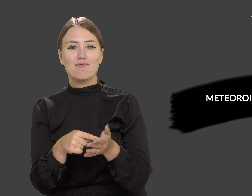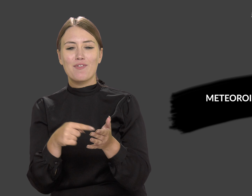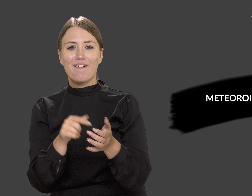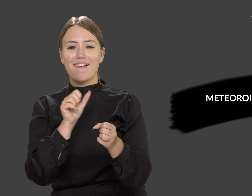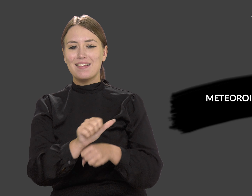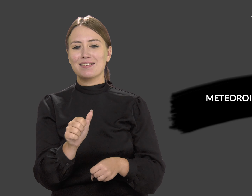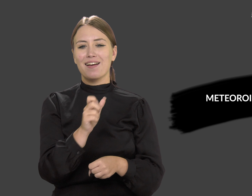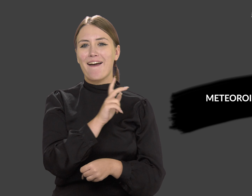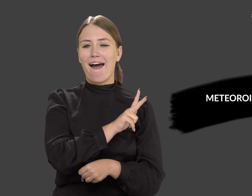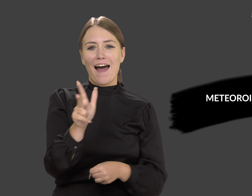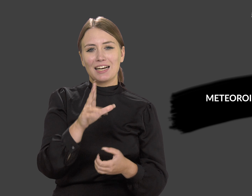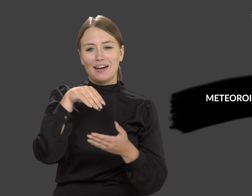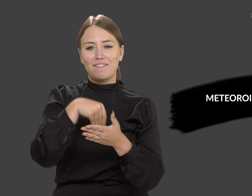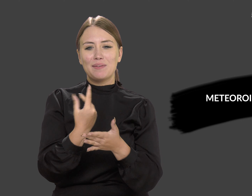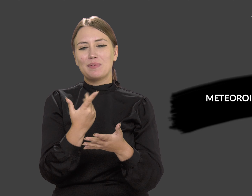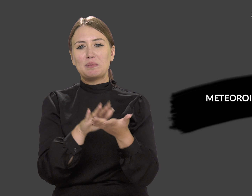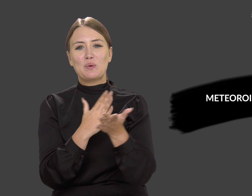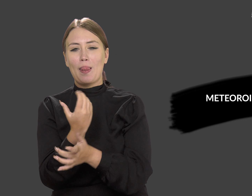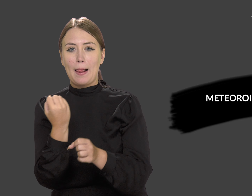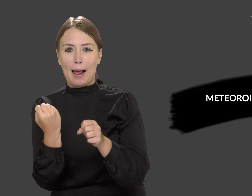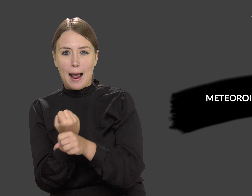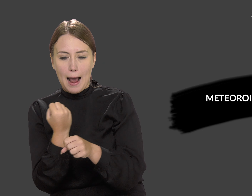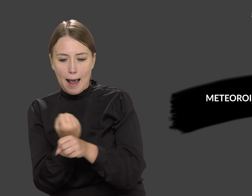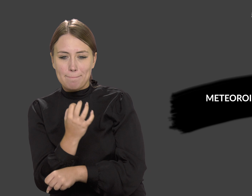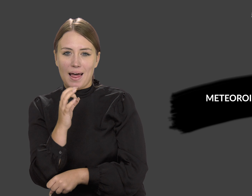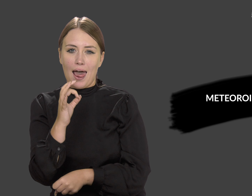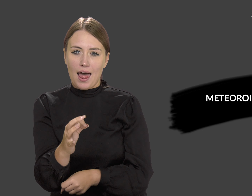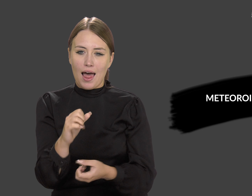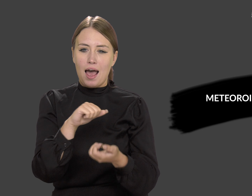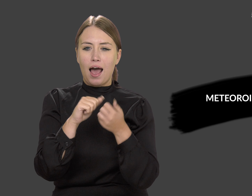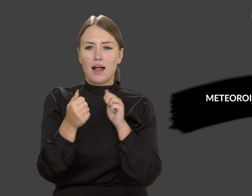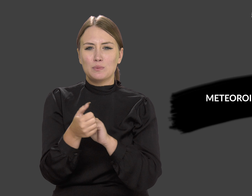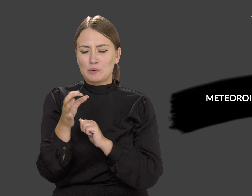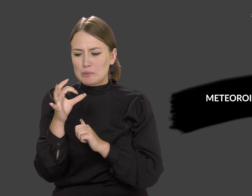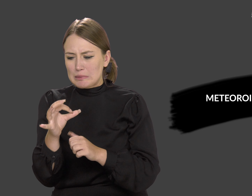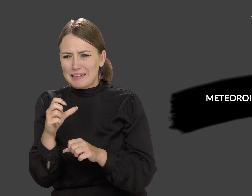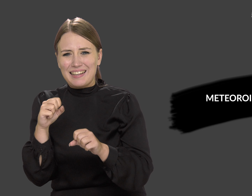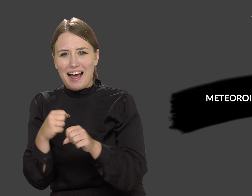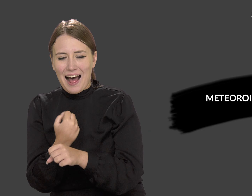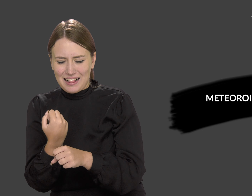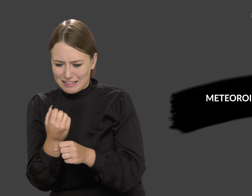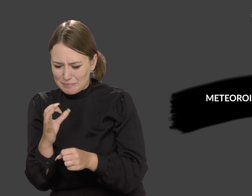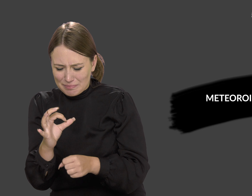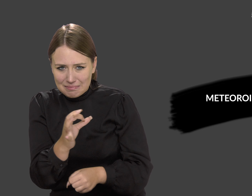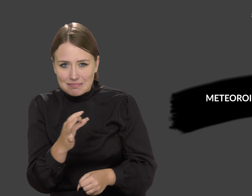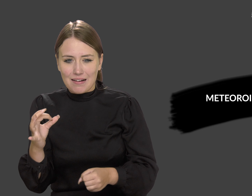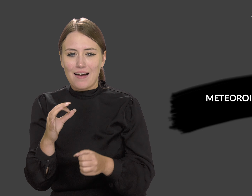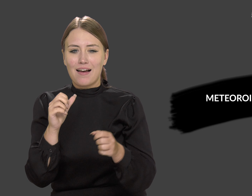is any small object, such as a rock or a rocky particle,